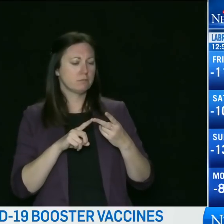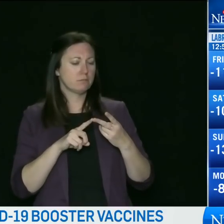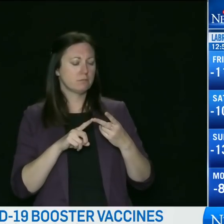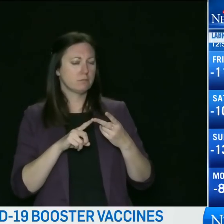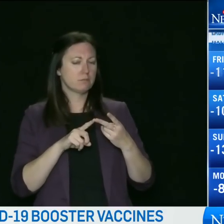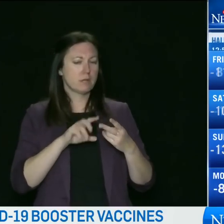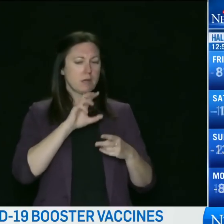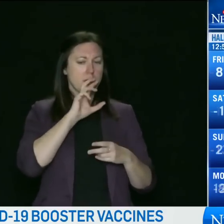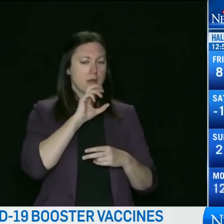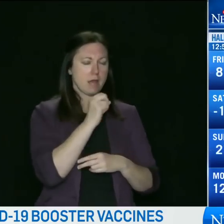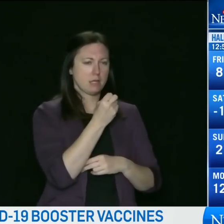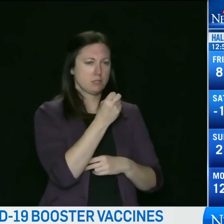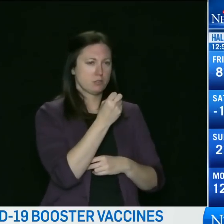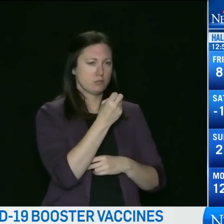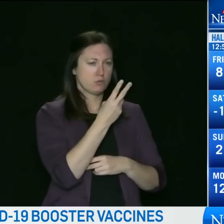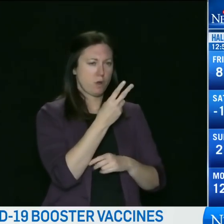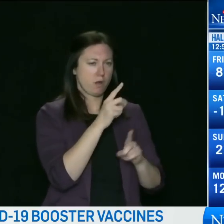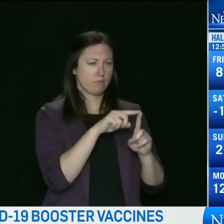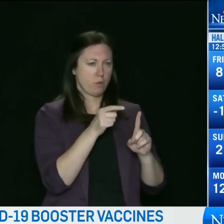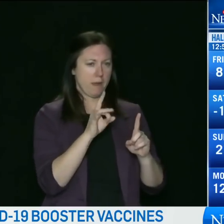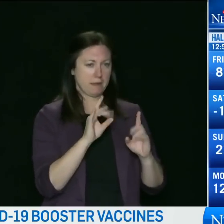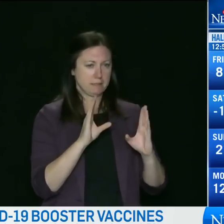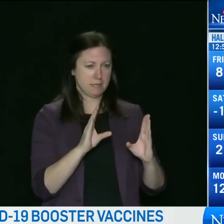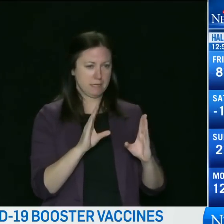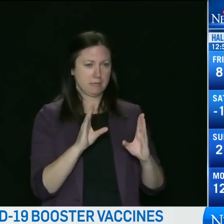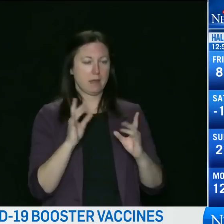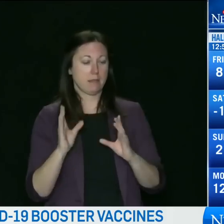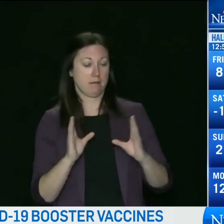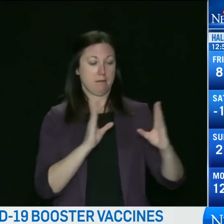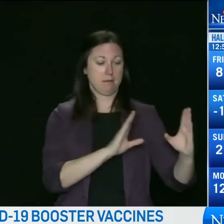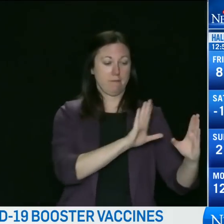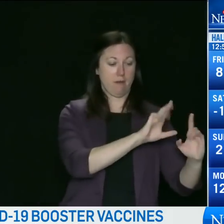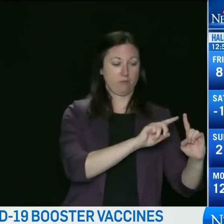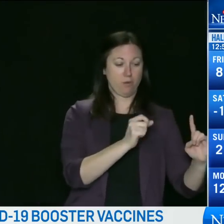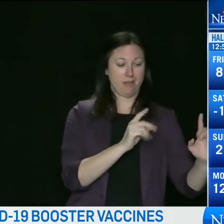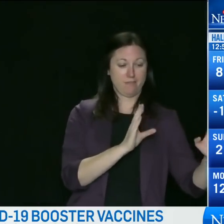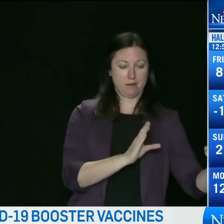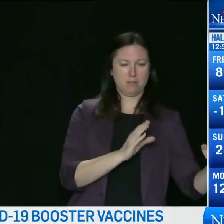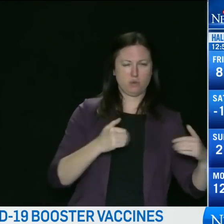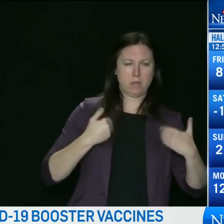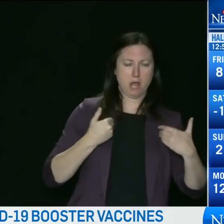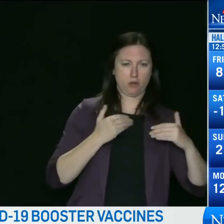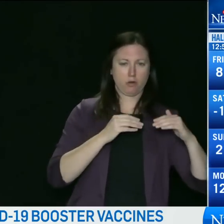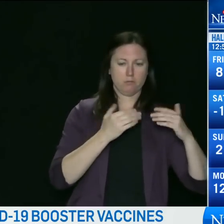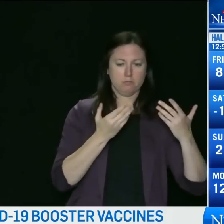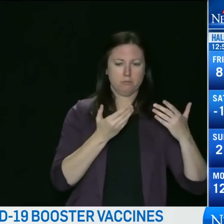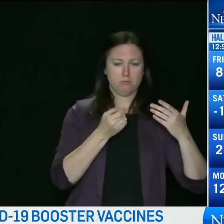AND JUST AS A FOLLOW-UP,